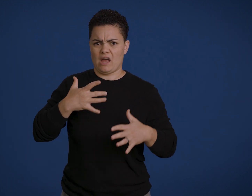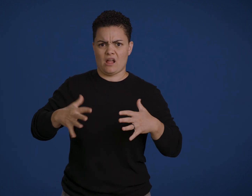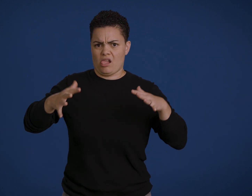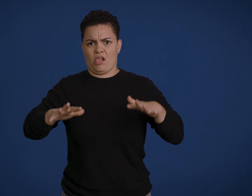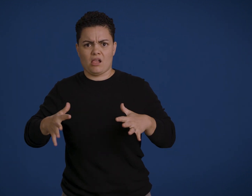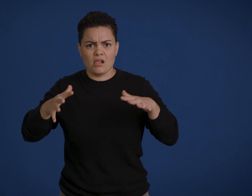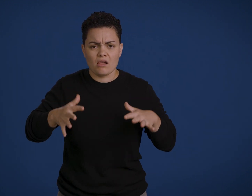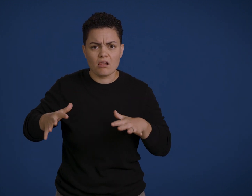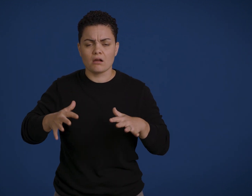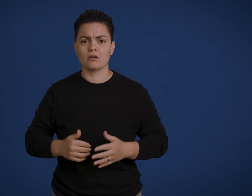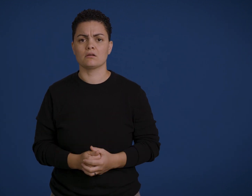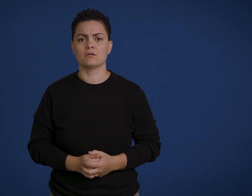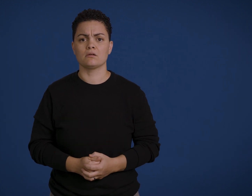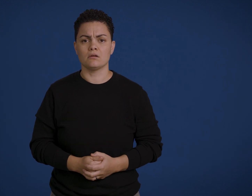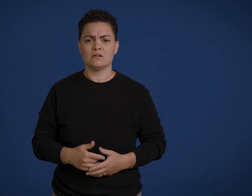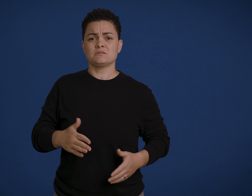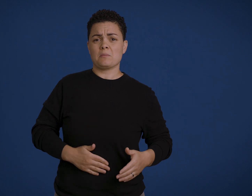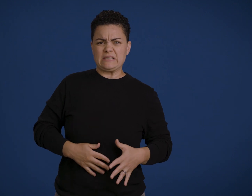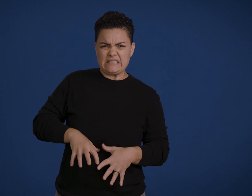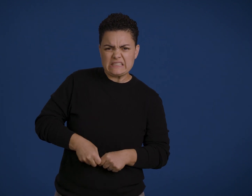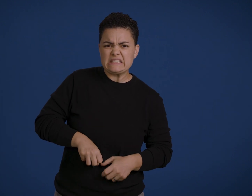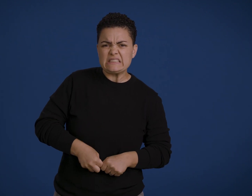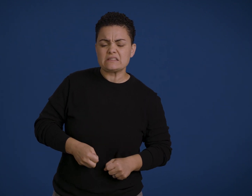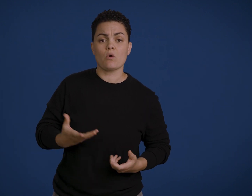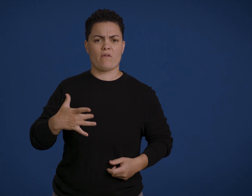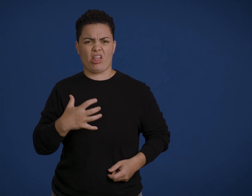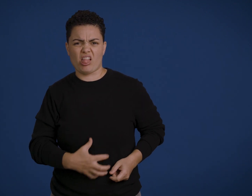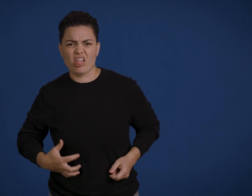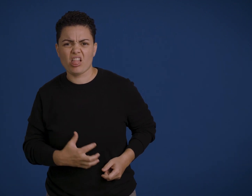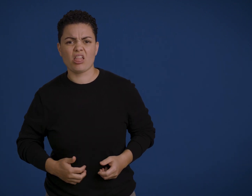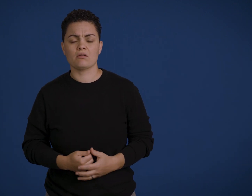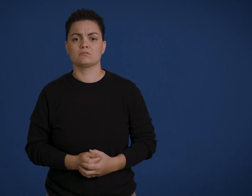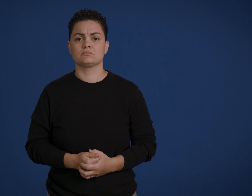hand tremors, gastrointestinal upset,